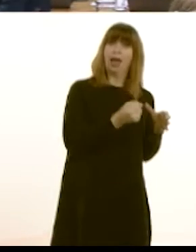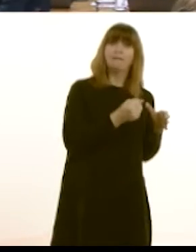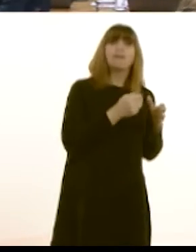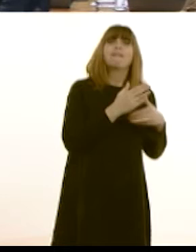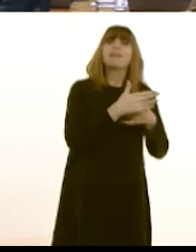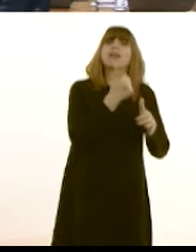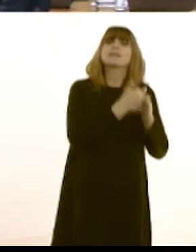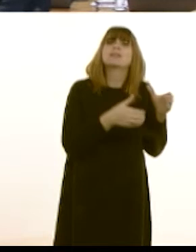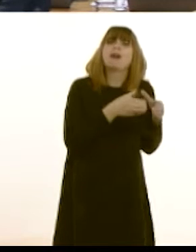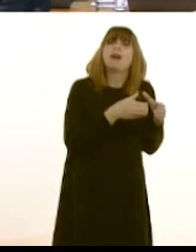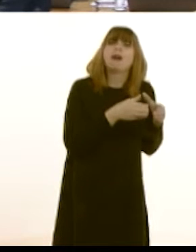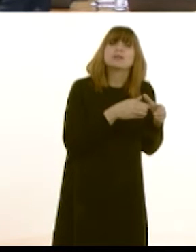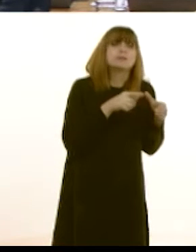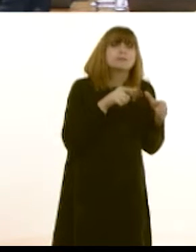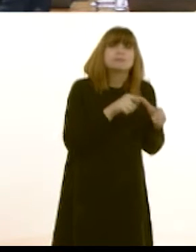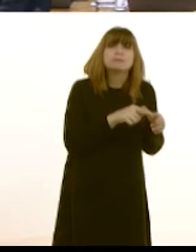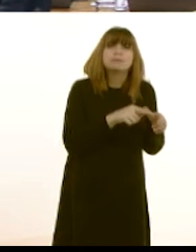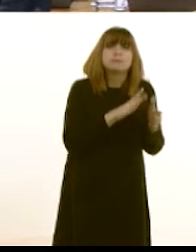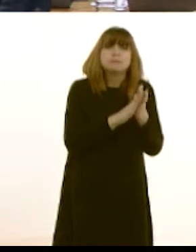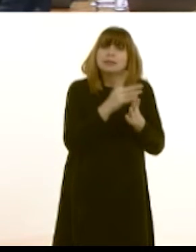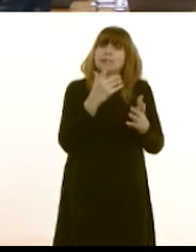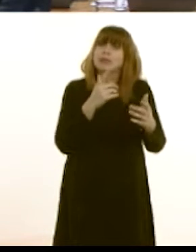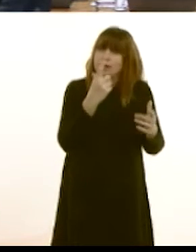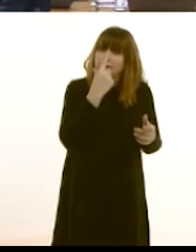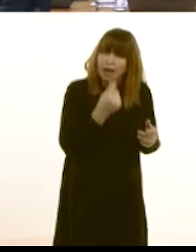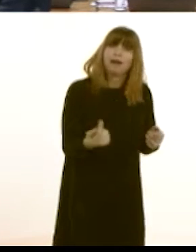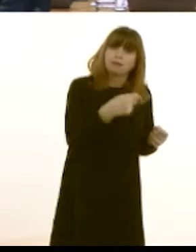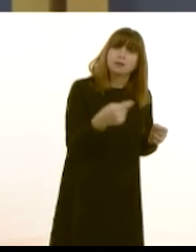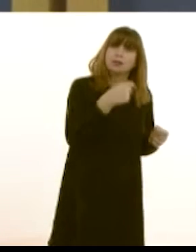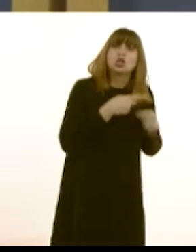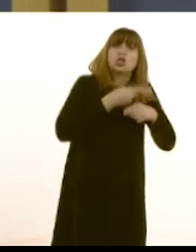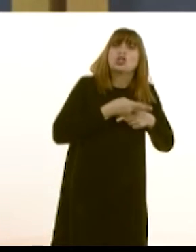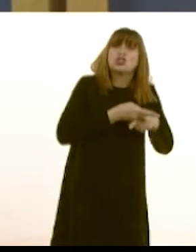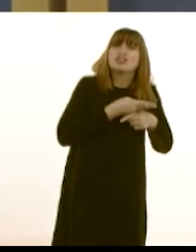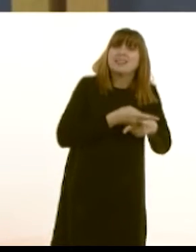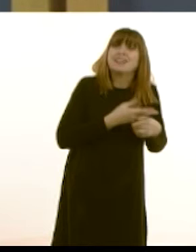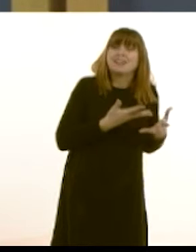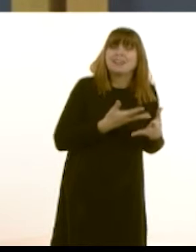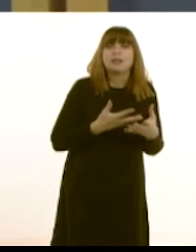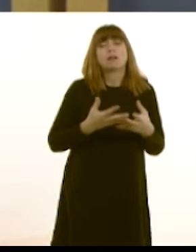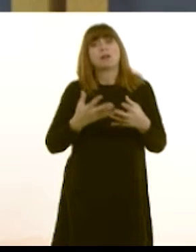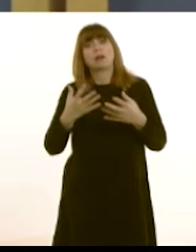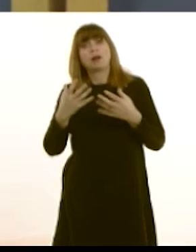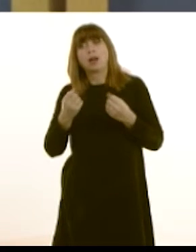a developmental age equal to their chronological age. Communities First gives support to children in education via an evening homework club